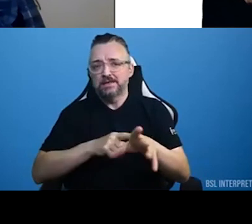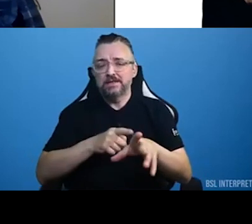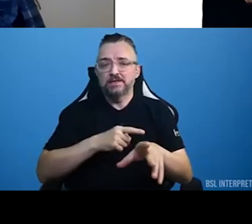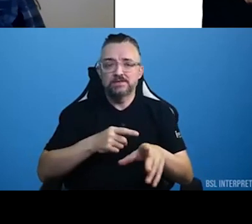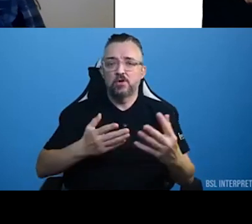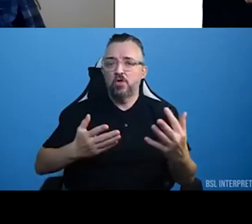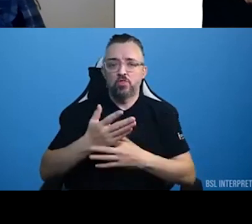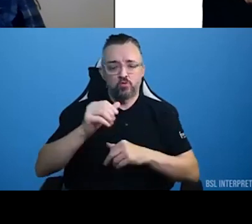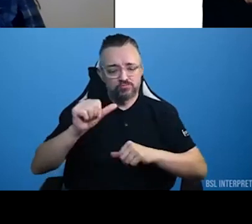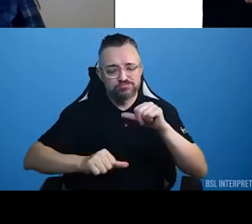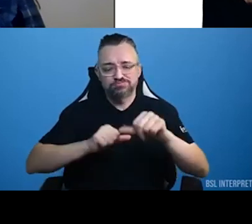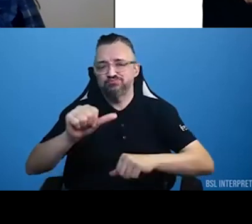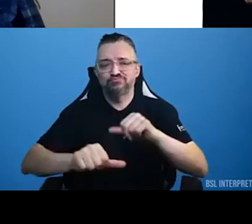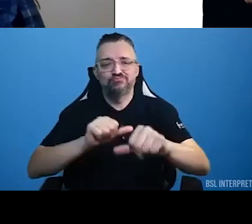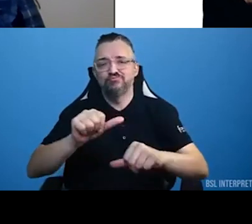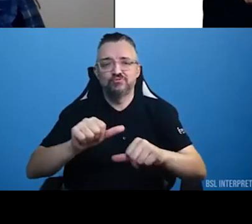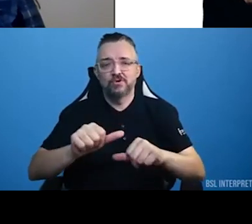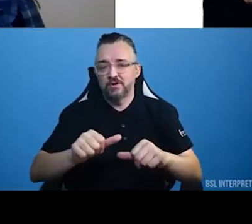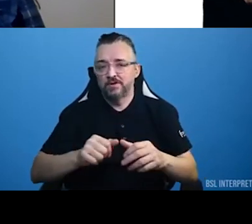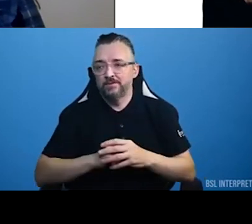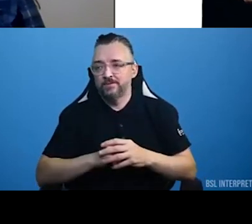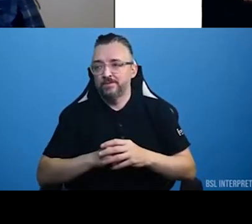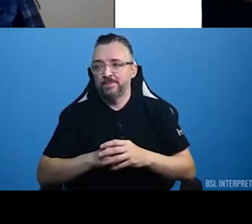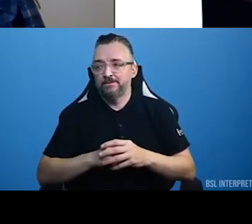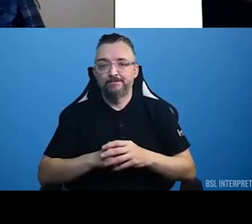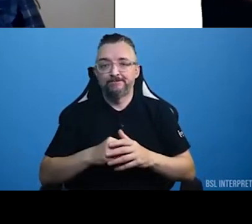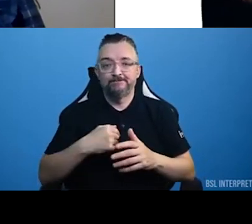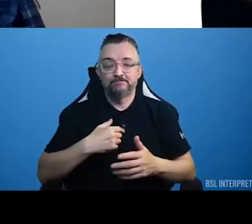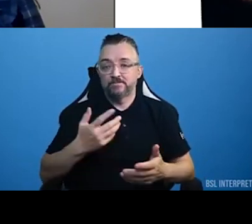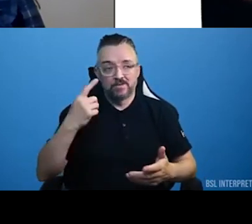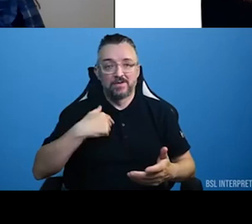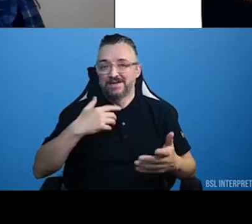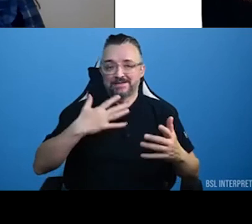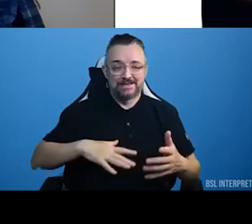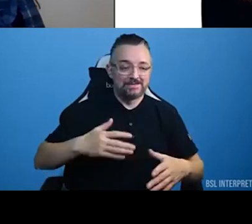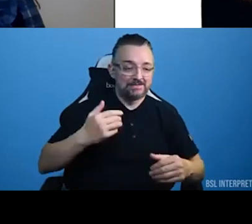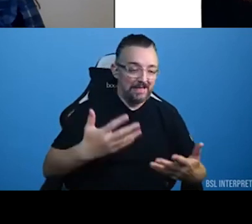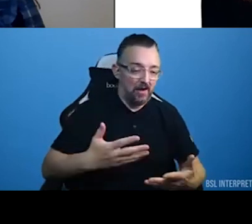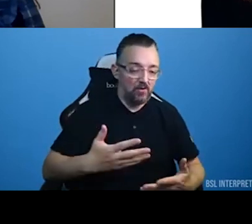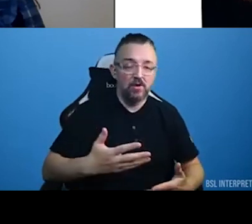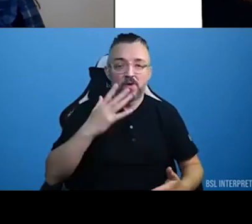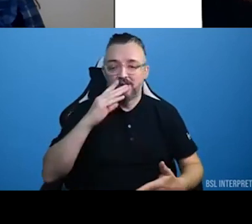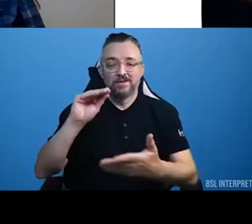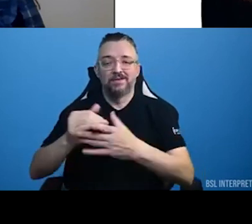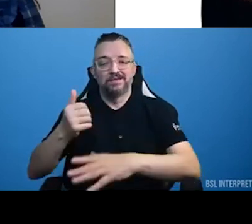a whole bureaucratic process. But okay, we need to do this now. Let's do it. We'll put it up on a temporary basis, and they're still, you know,